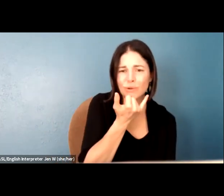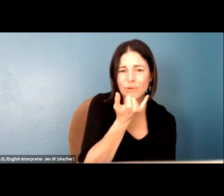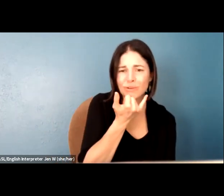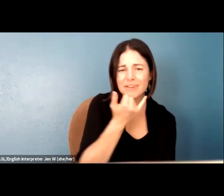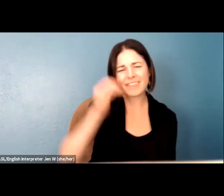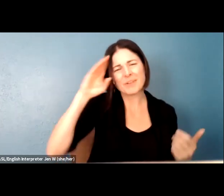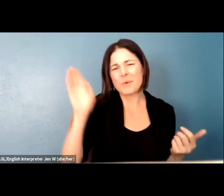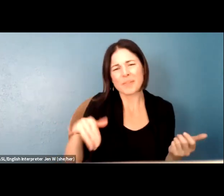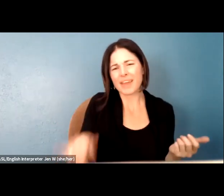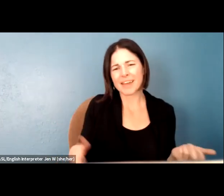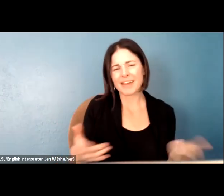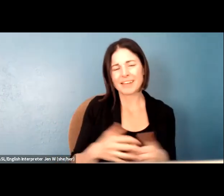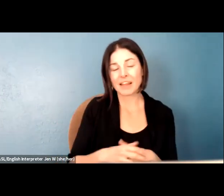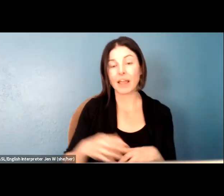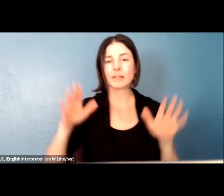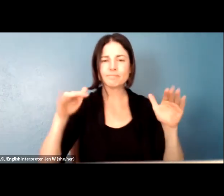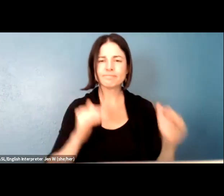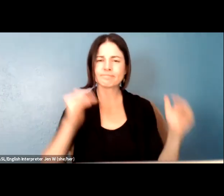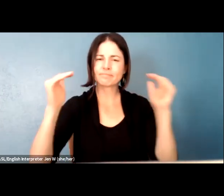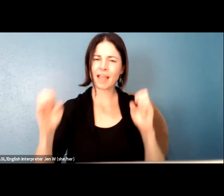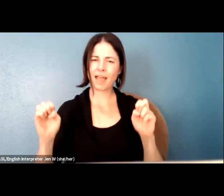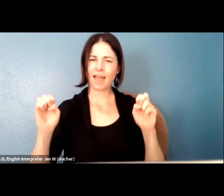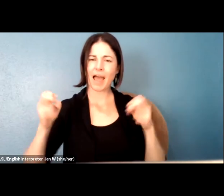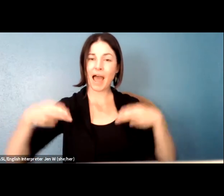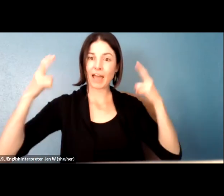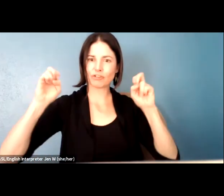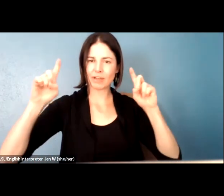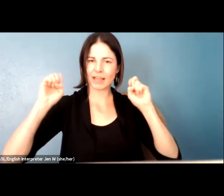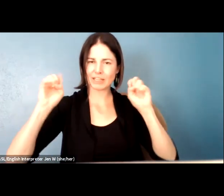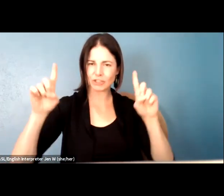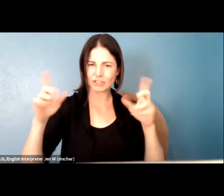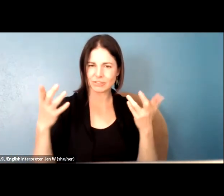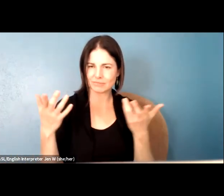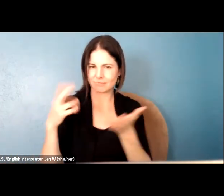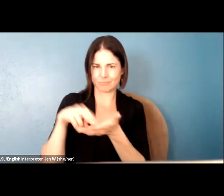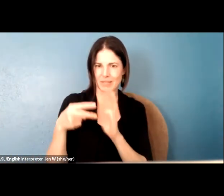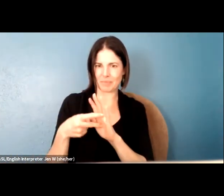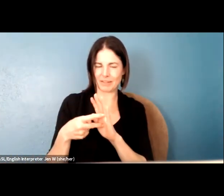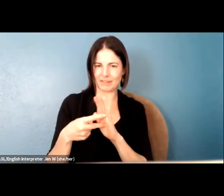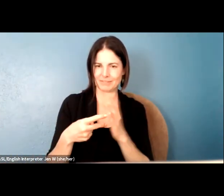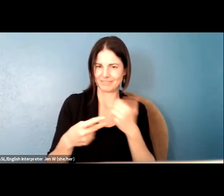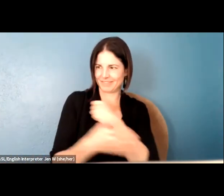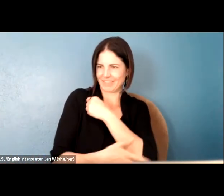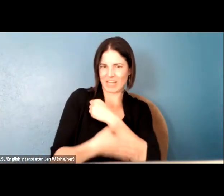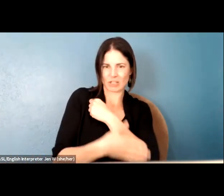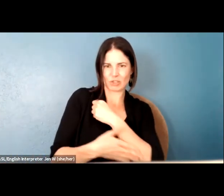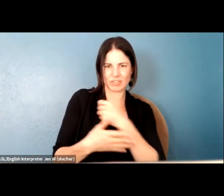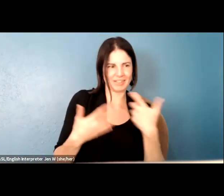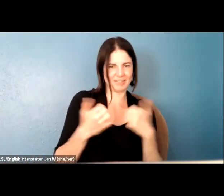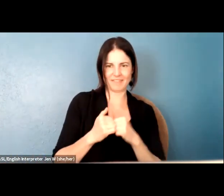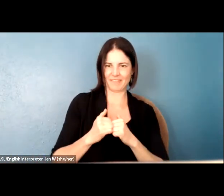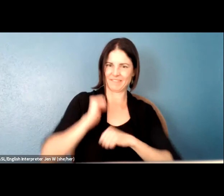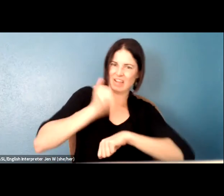education to to a nation whose DNA is settler colonialism? As